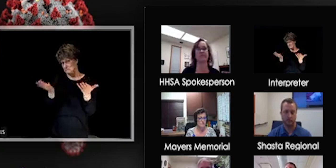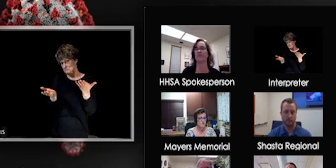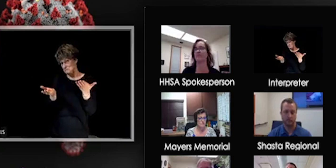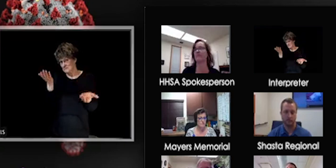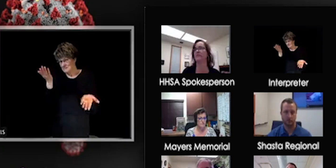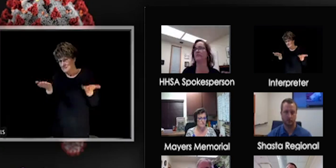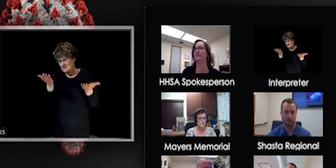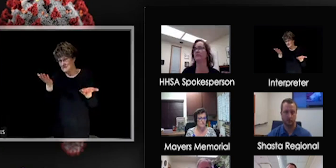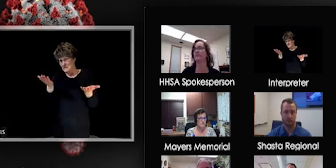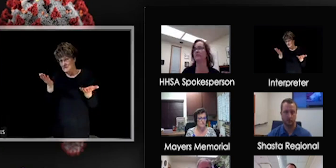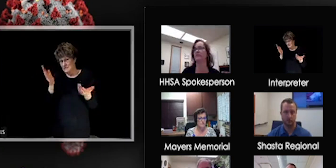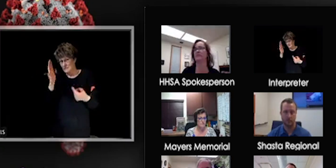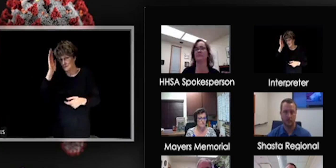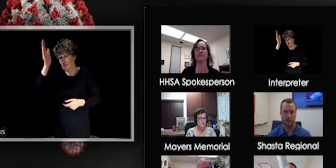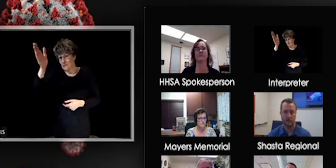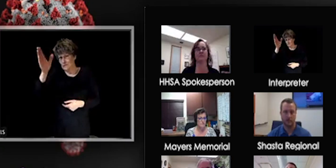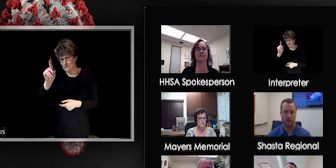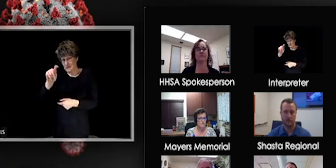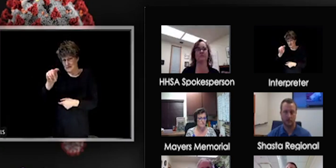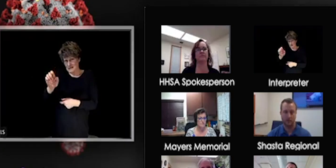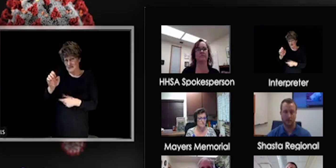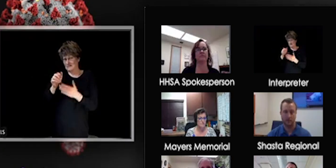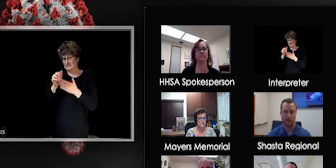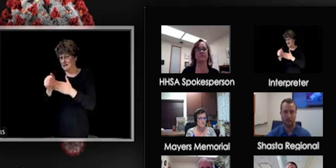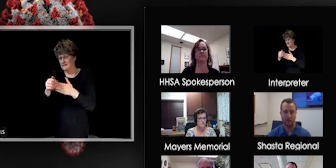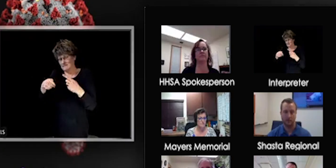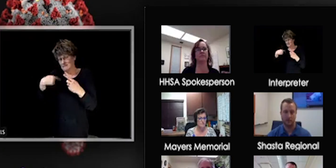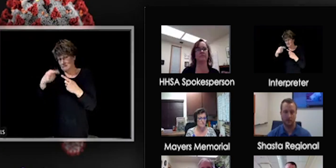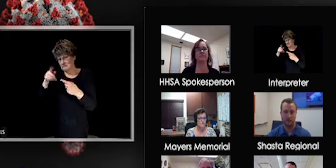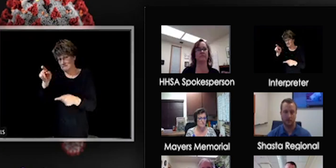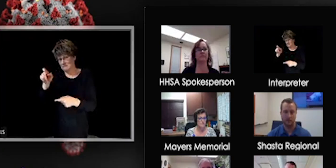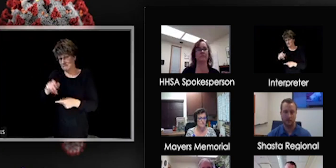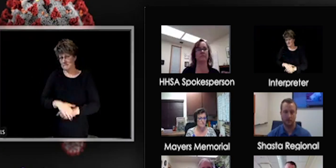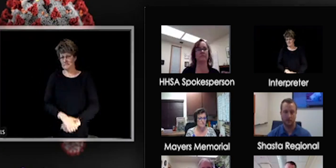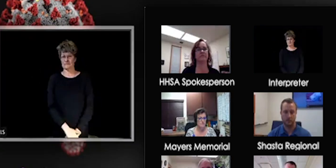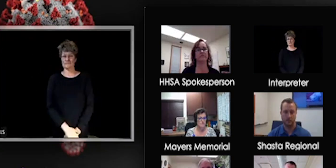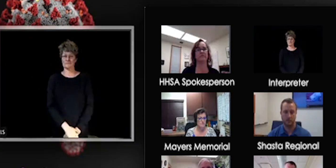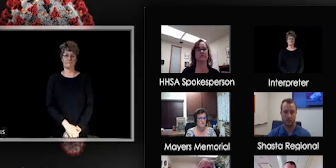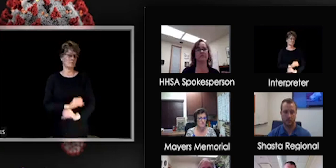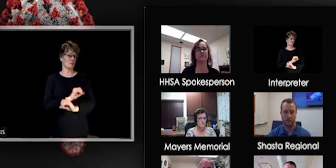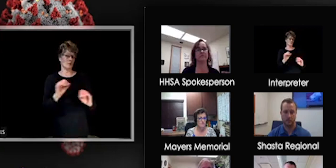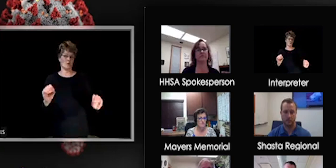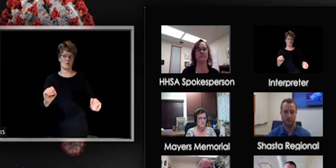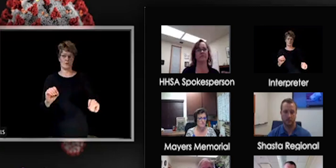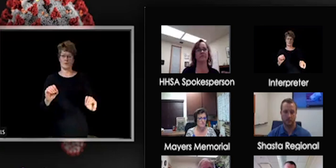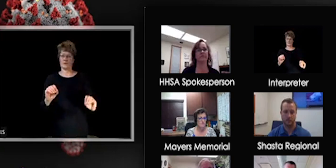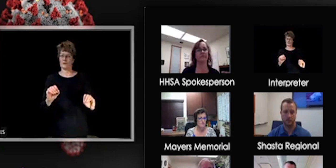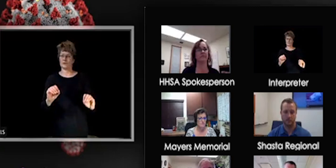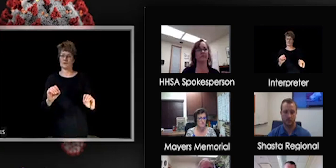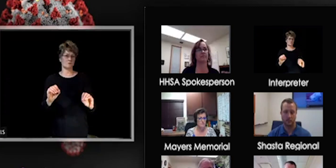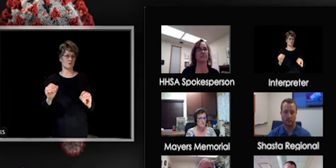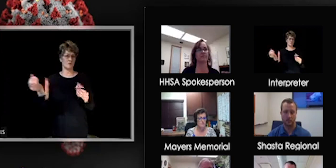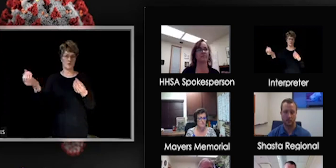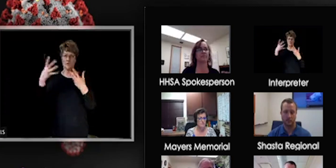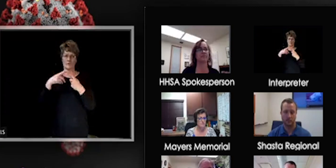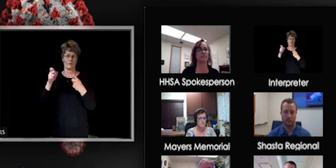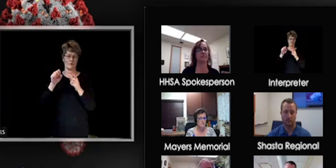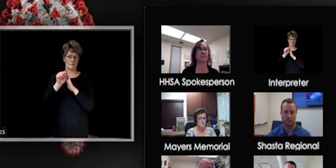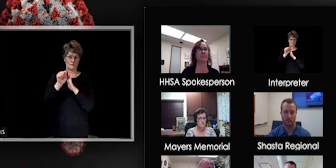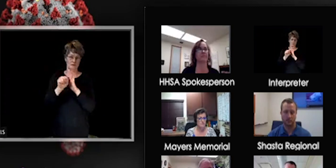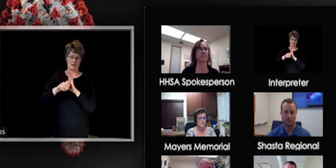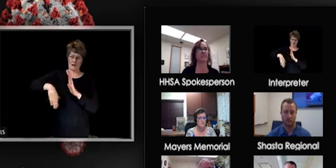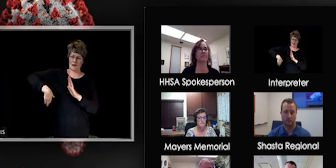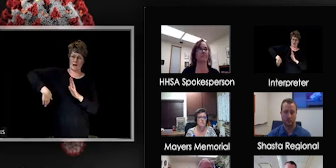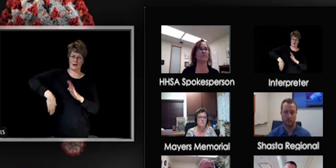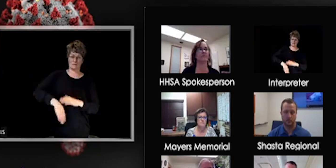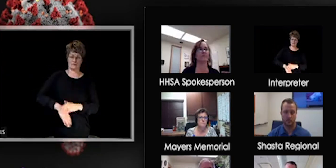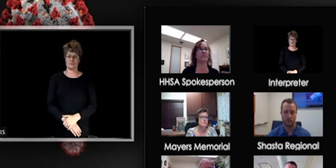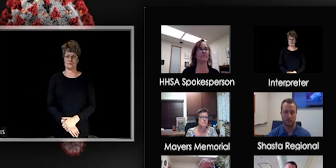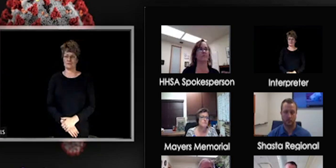So, we don’t have guidance on that yet. It was a question that came up on a call last